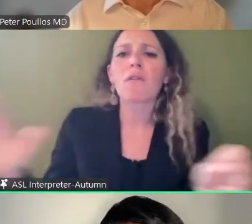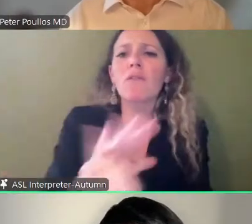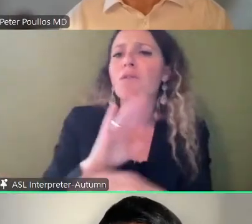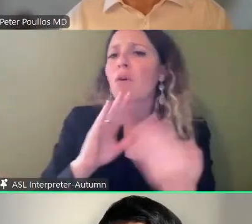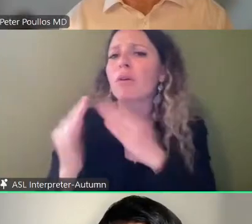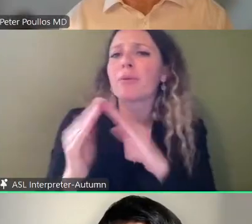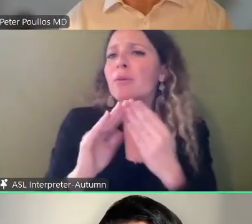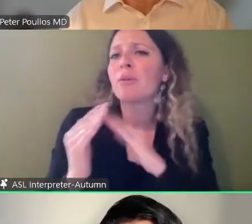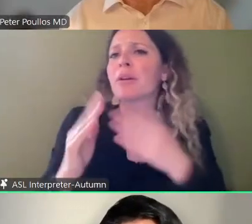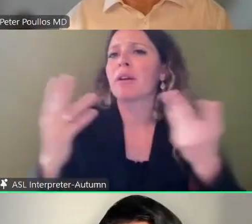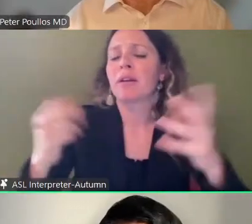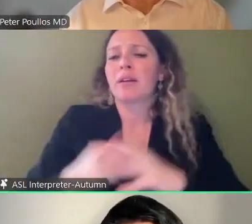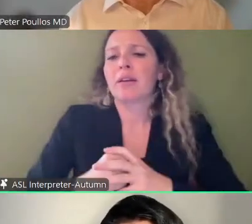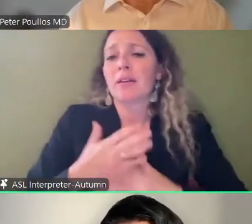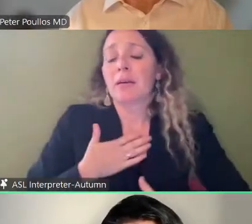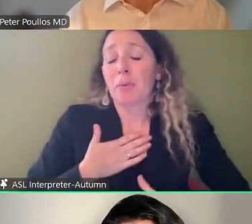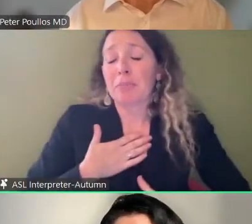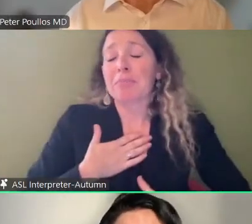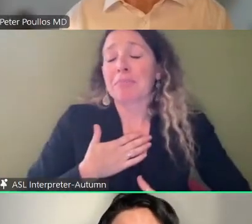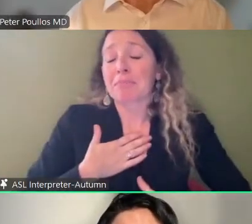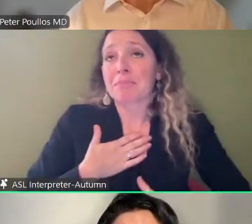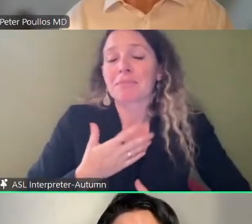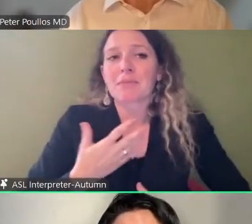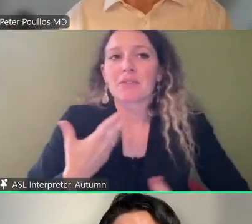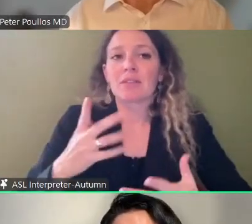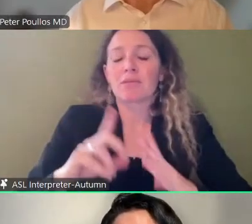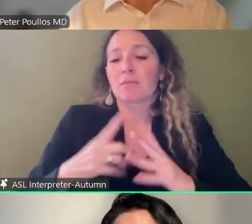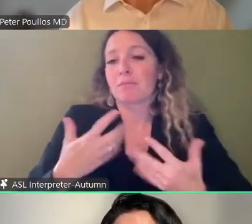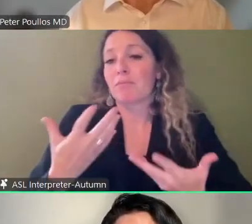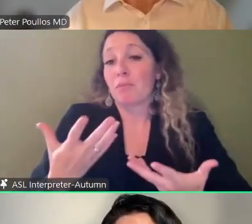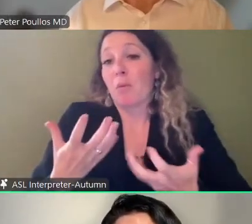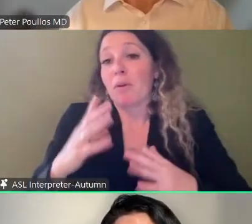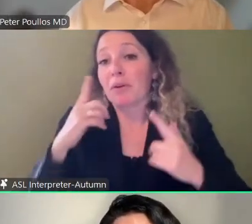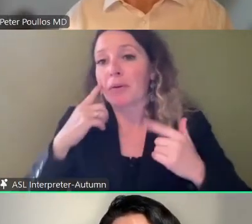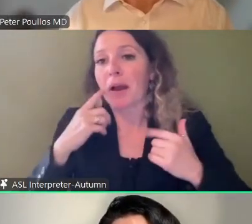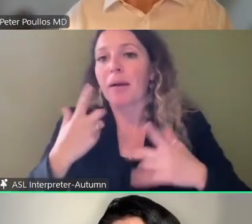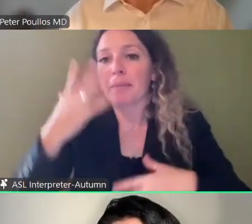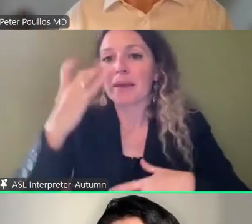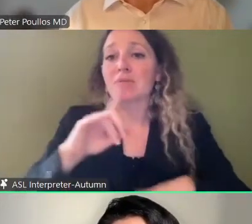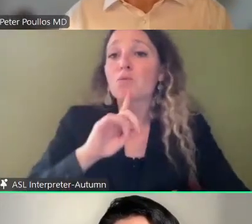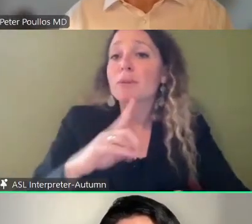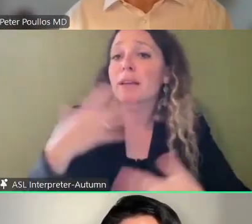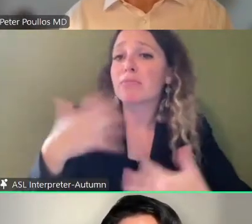I'm gonna get very choked up because it was just, remarkable, the American Telemedicine Association